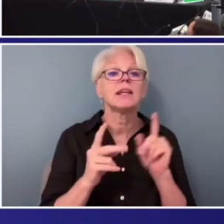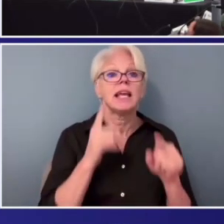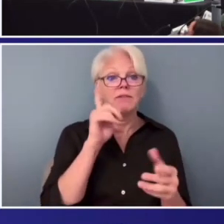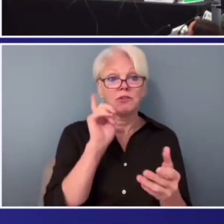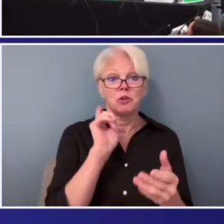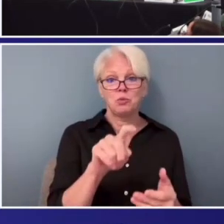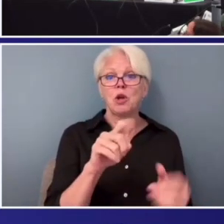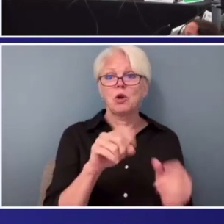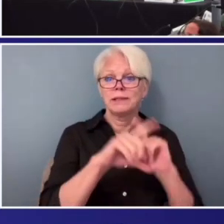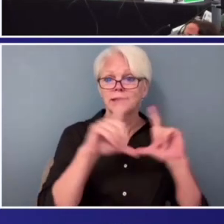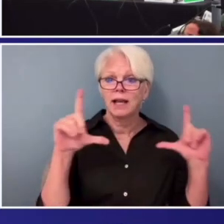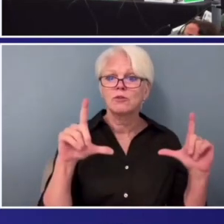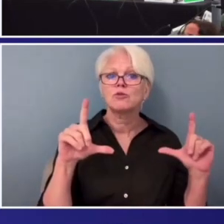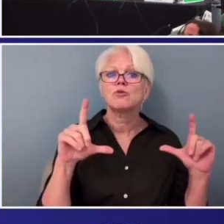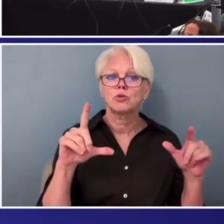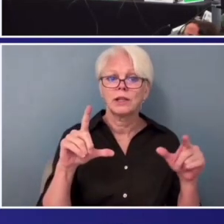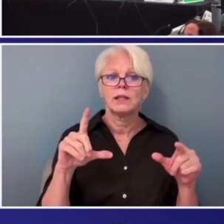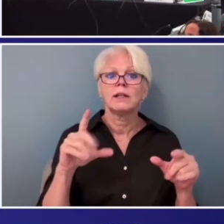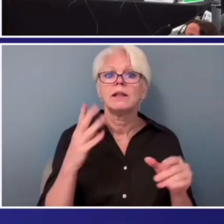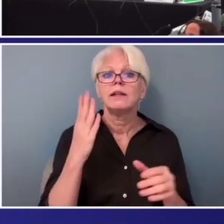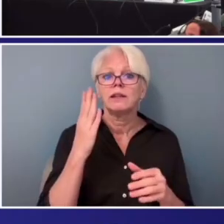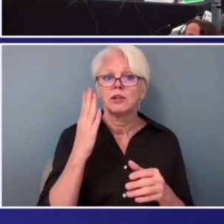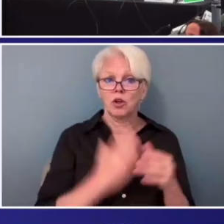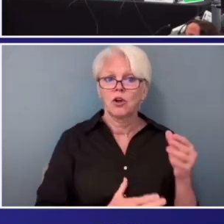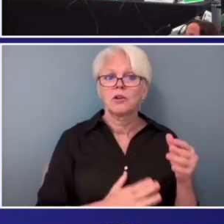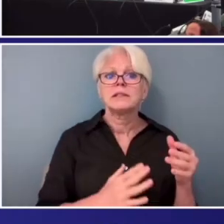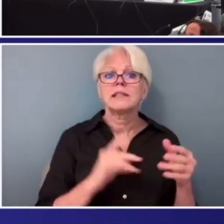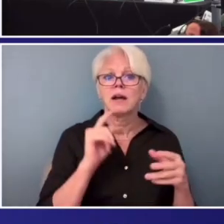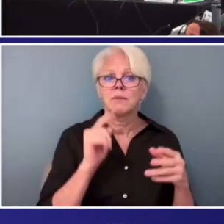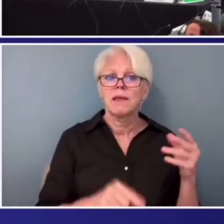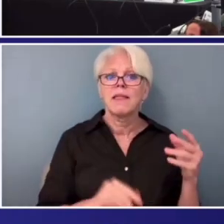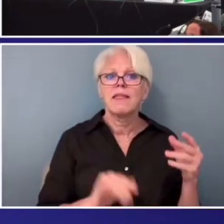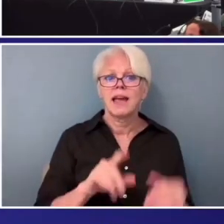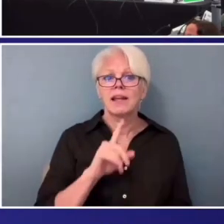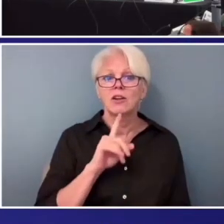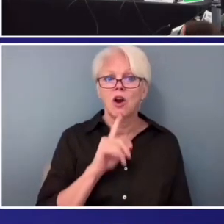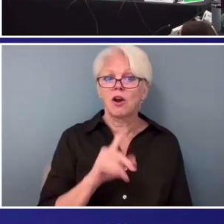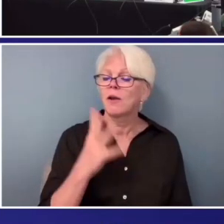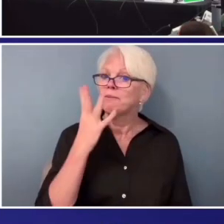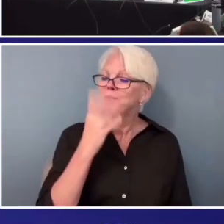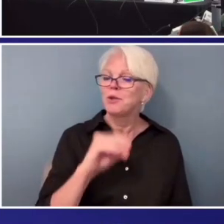there are some items that are in this beautifully bright yellow.